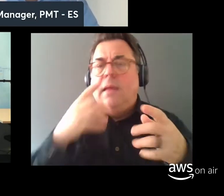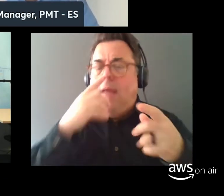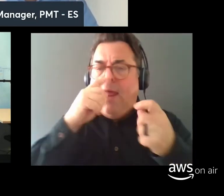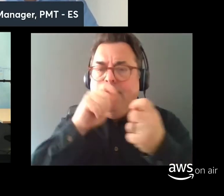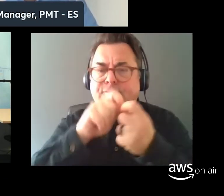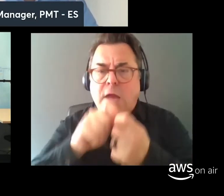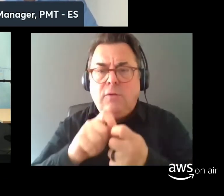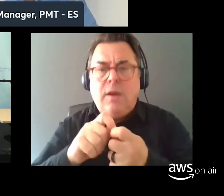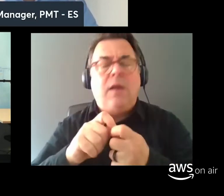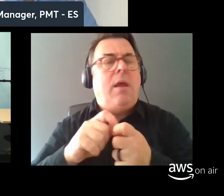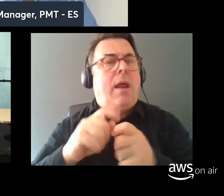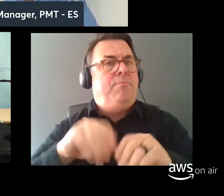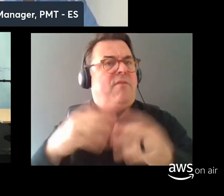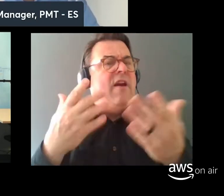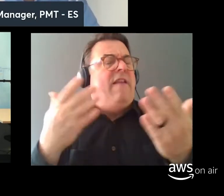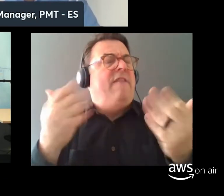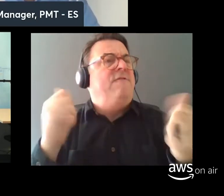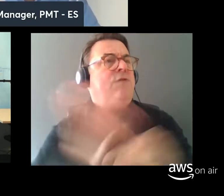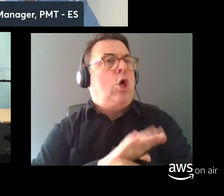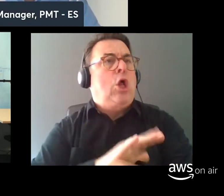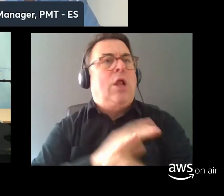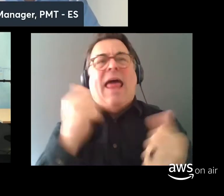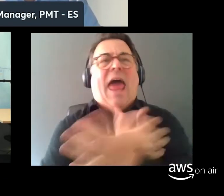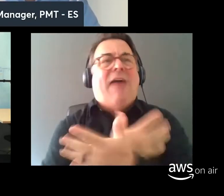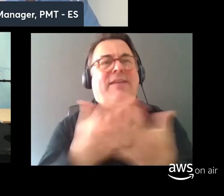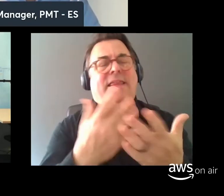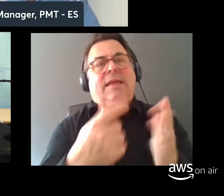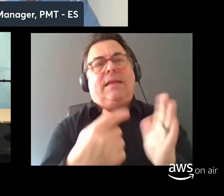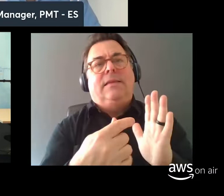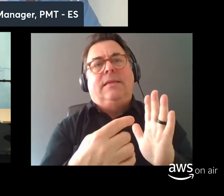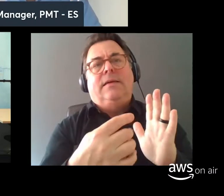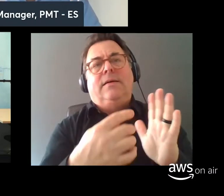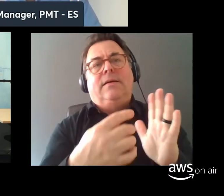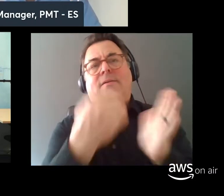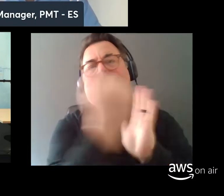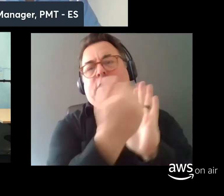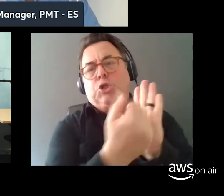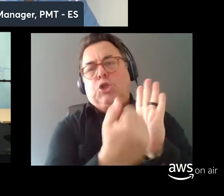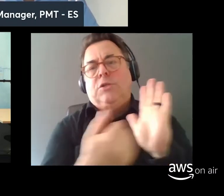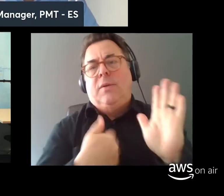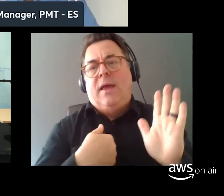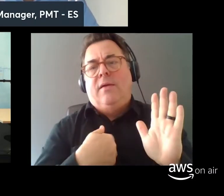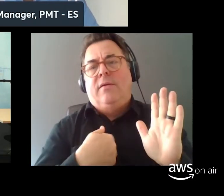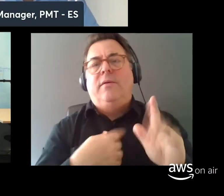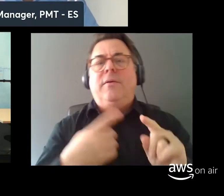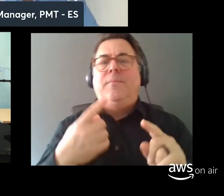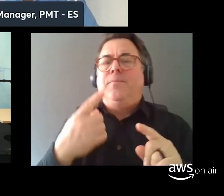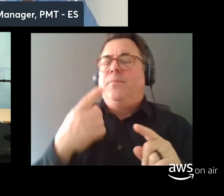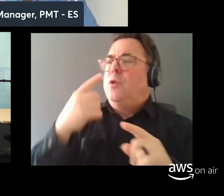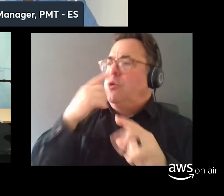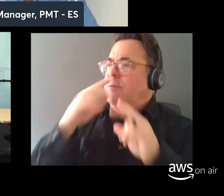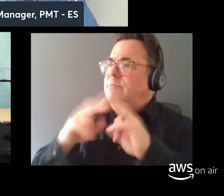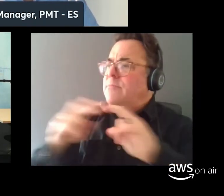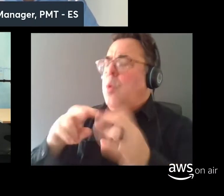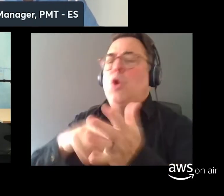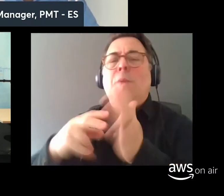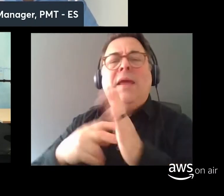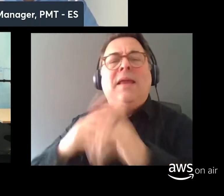all features of Aurora are available on Aurora Serverless v2. So can we dig into this fine-grained increments, 'cause I love that description,